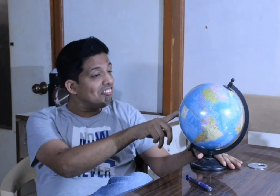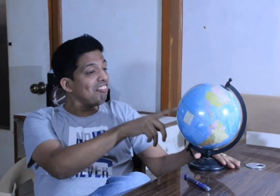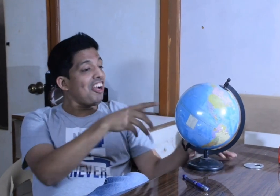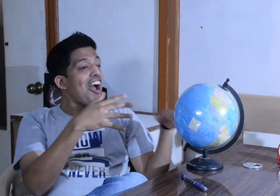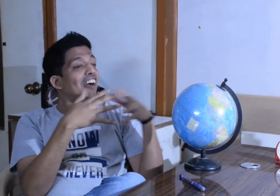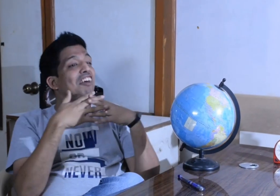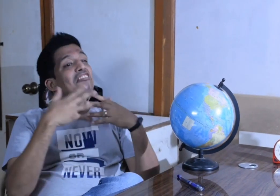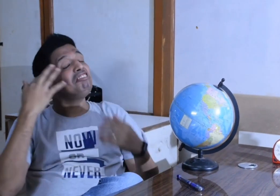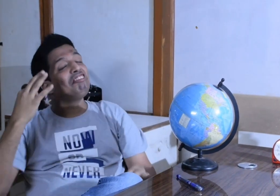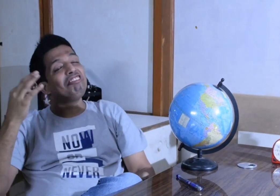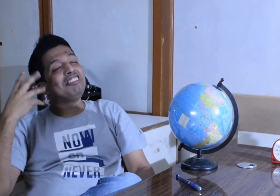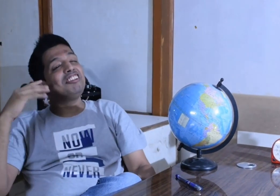Here is America!